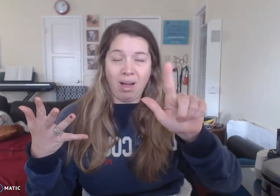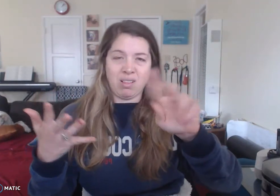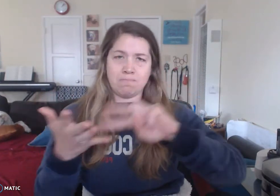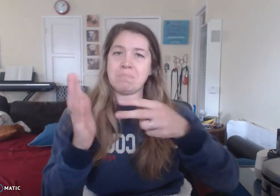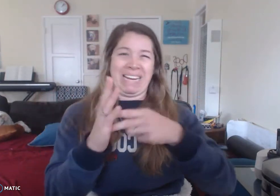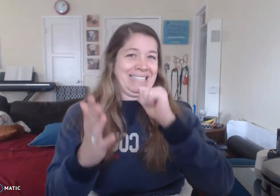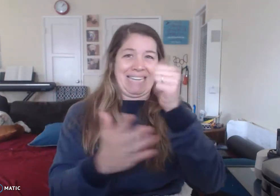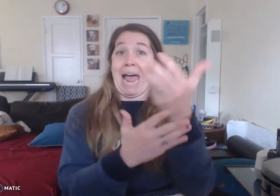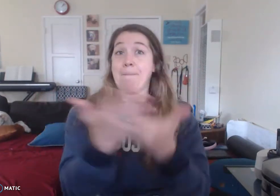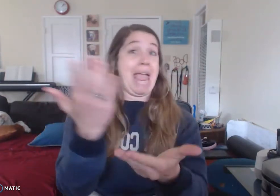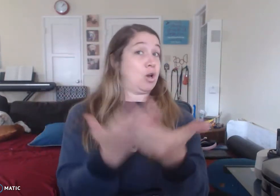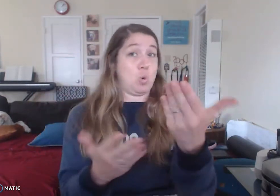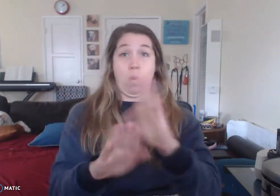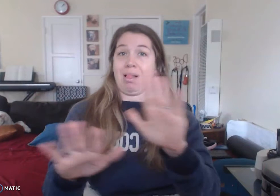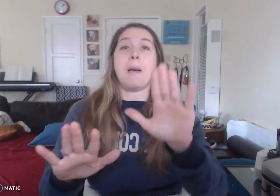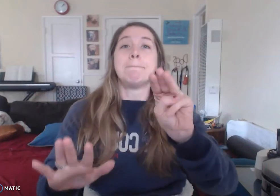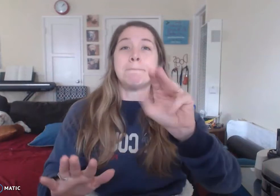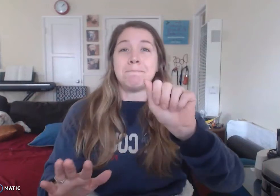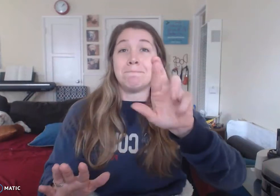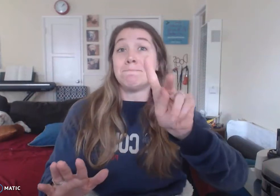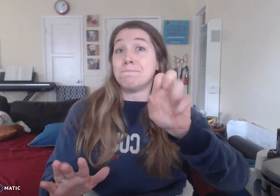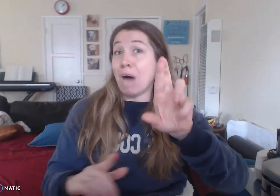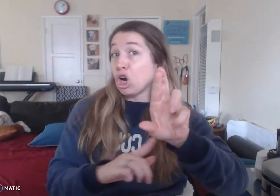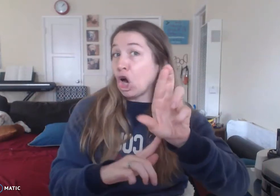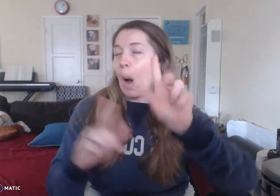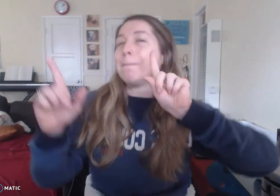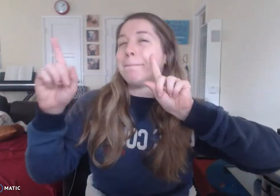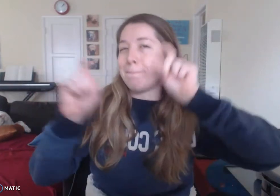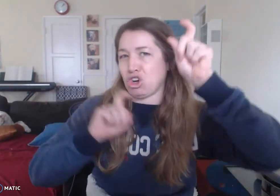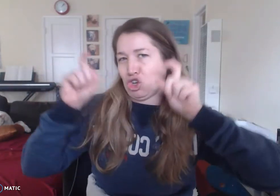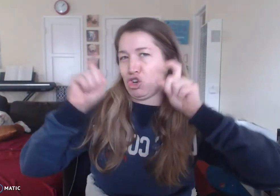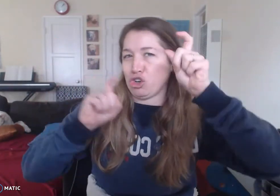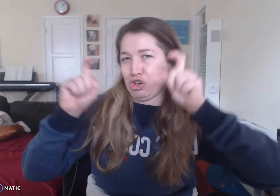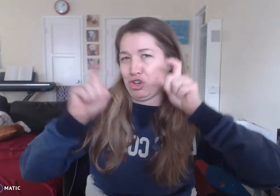Non-manual meaning not related to your hands. Markers which engage the face.